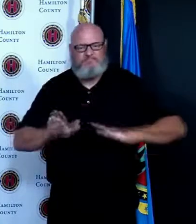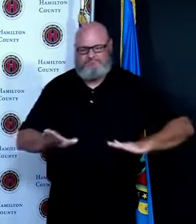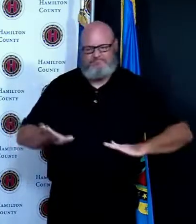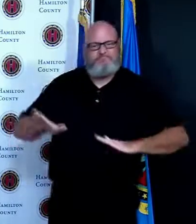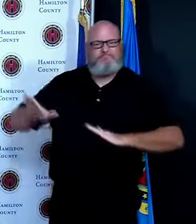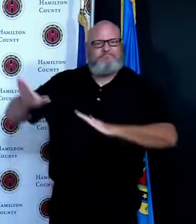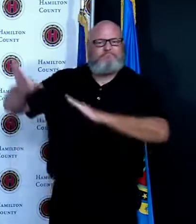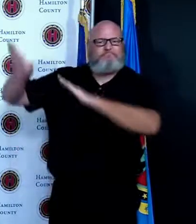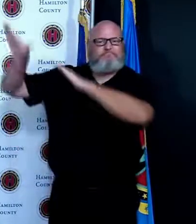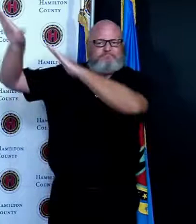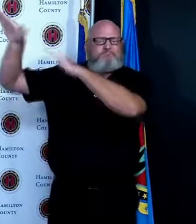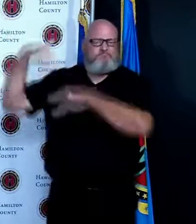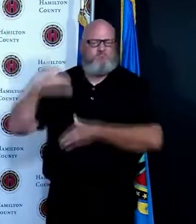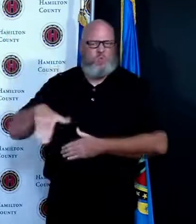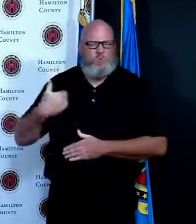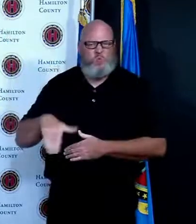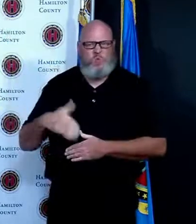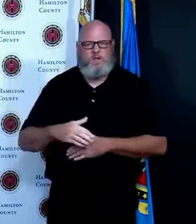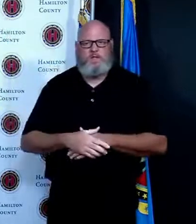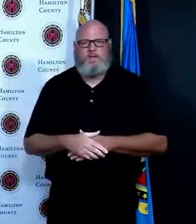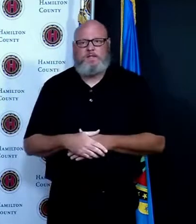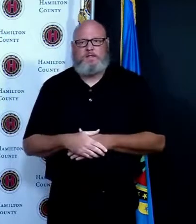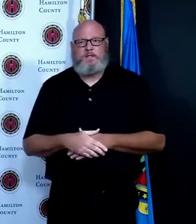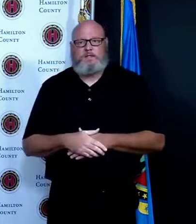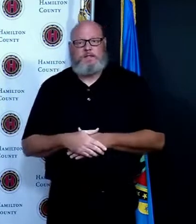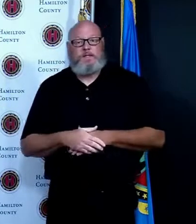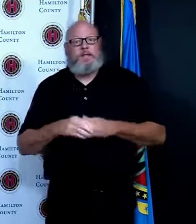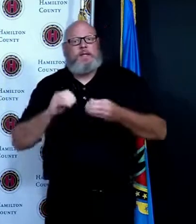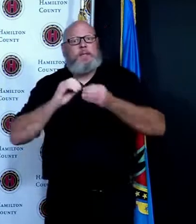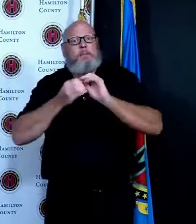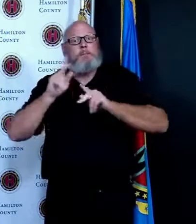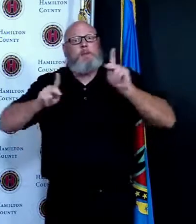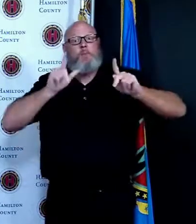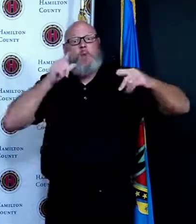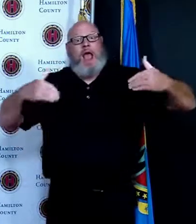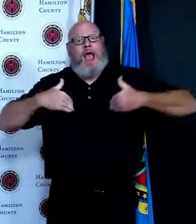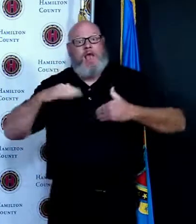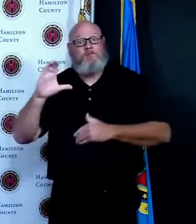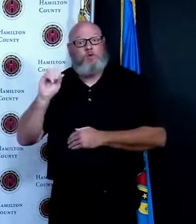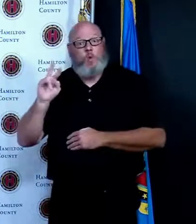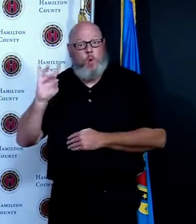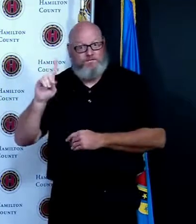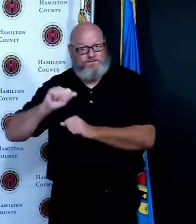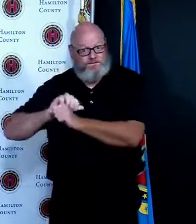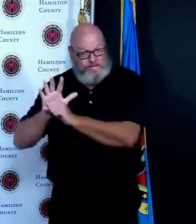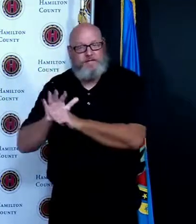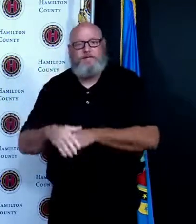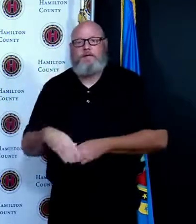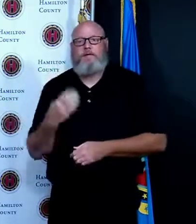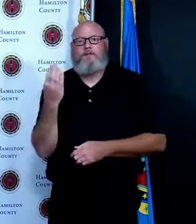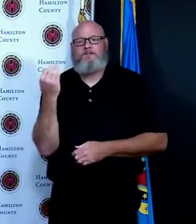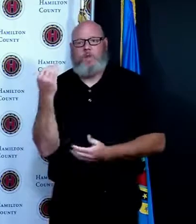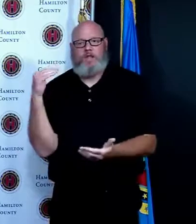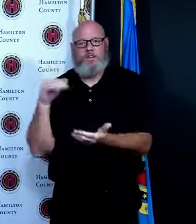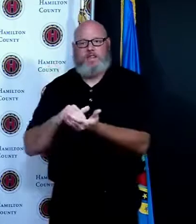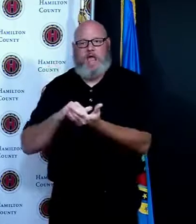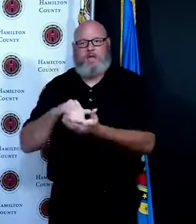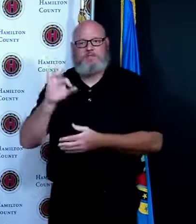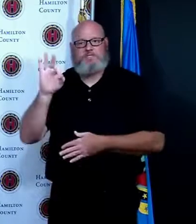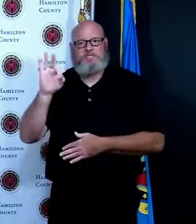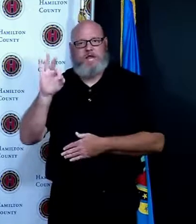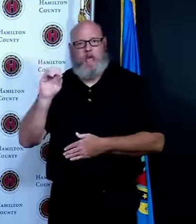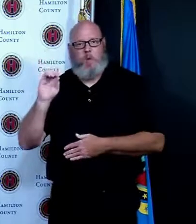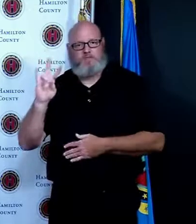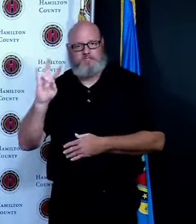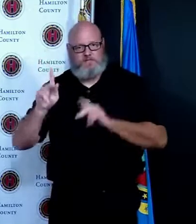number of positive cases in Hamilton County is at 14,907 the increase from last week 954